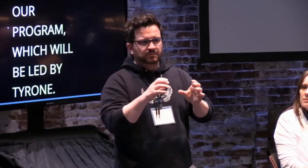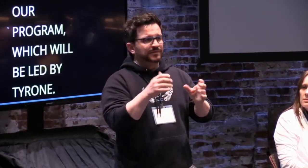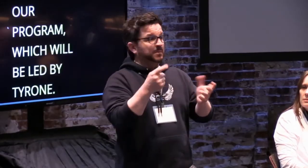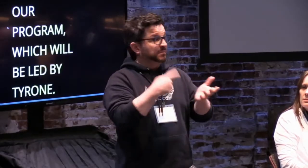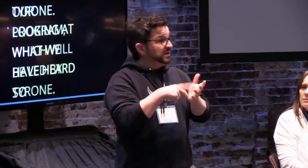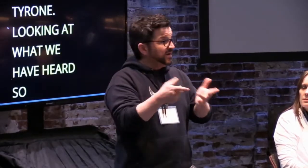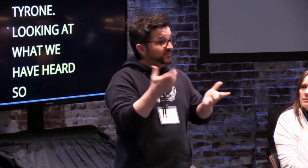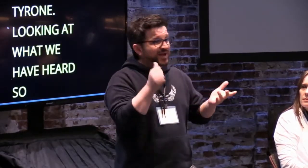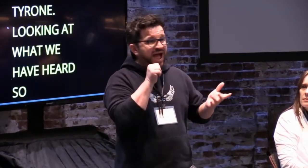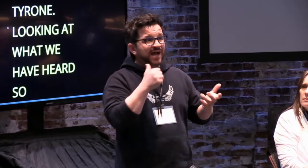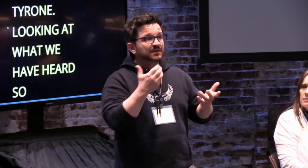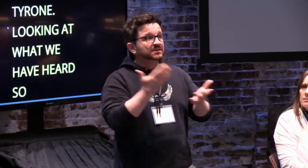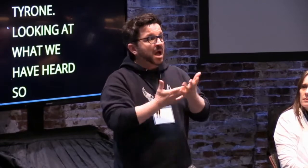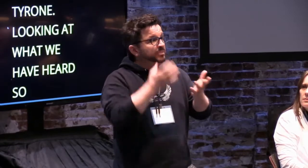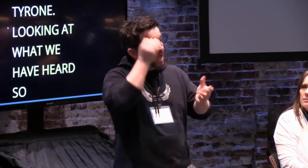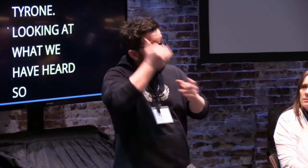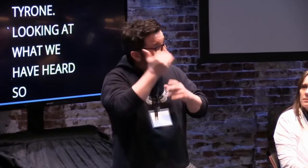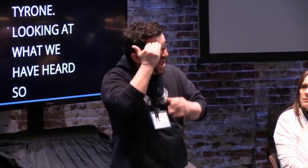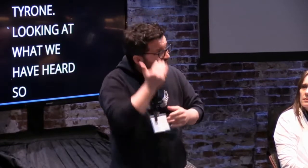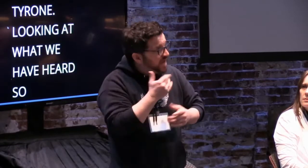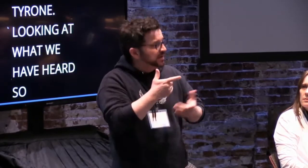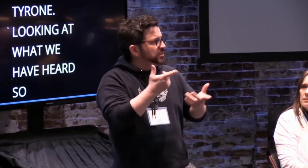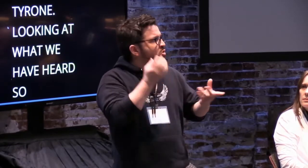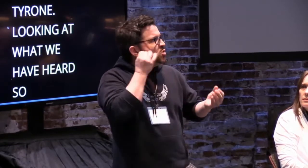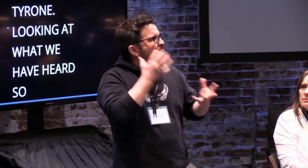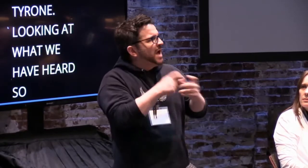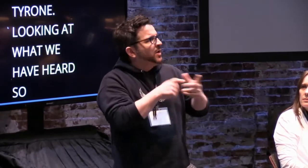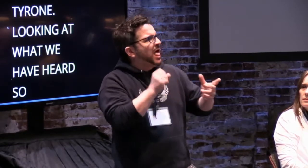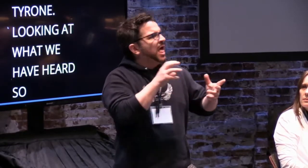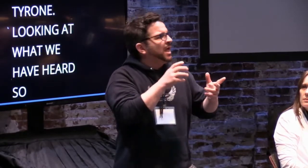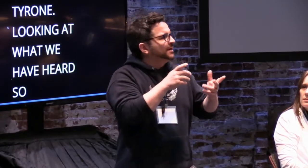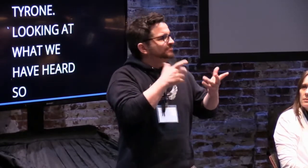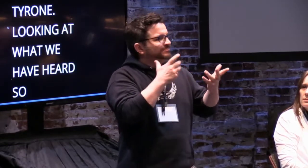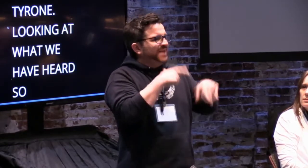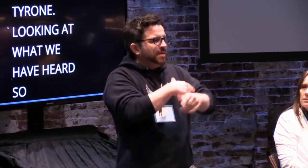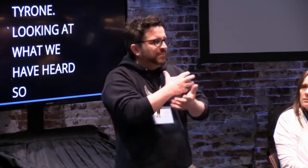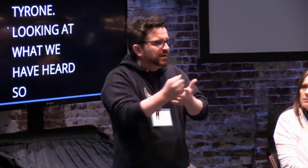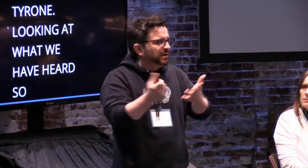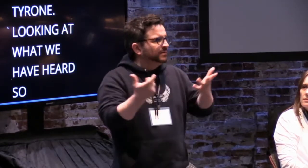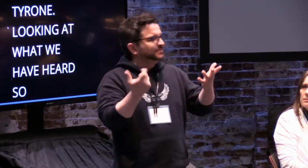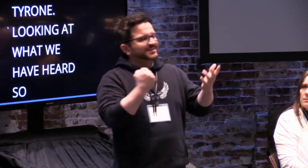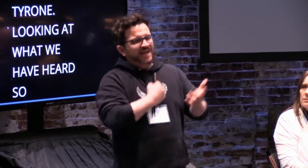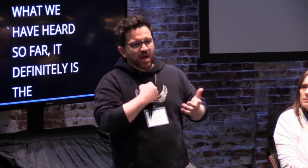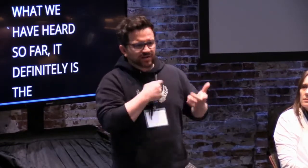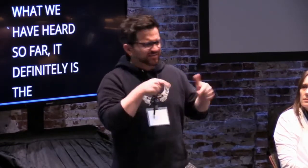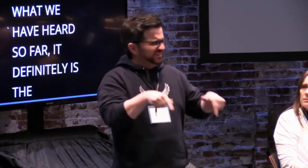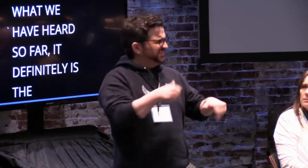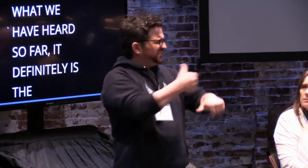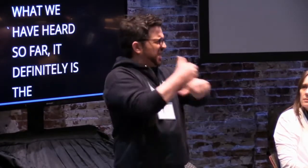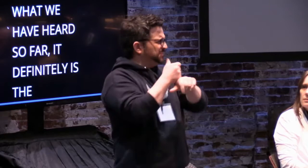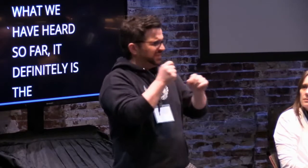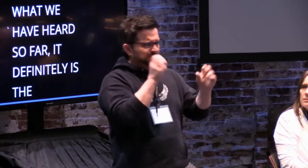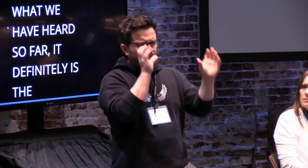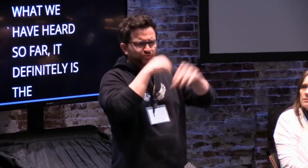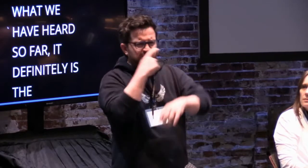definitely is the beginning of an ongoing conversation. But we don't wanna be just a group of talking heads.